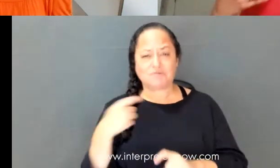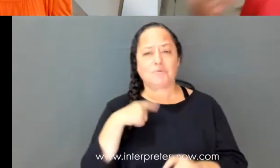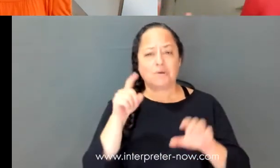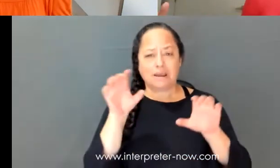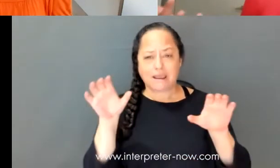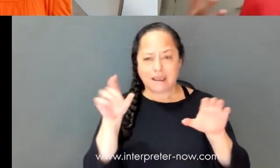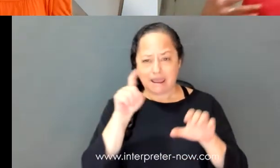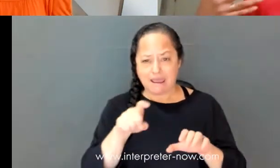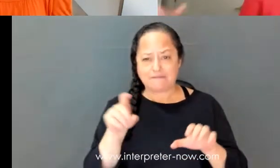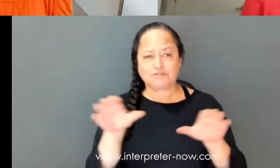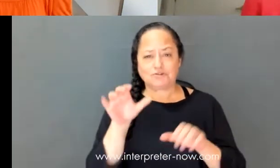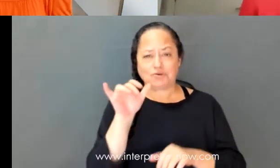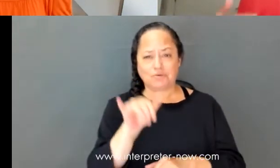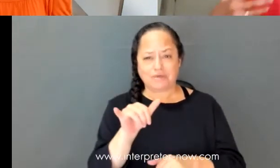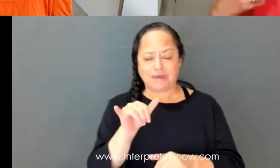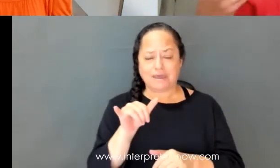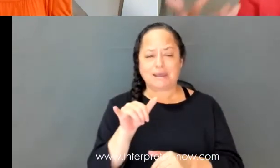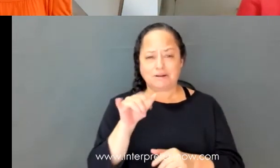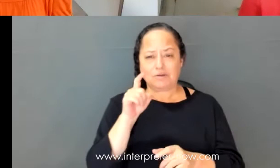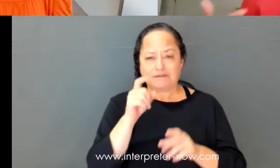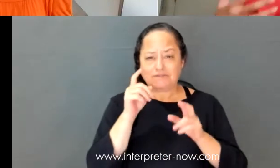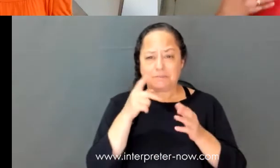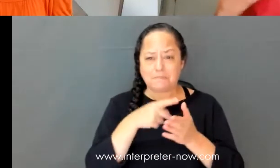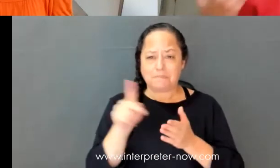We do have to pay homage. We do have to pass the ball.